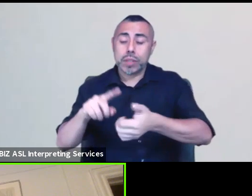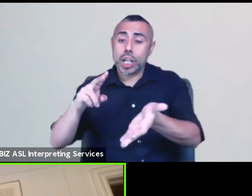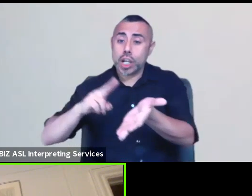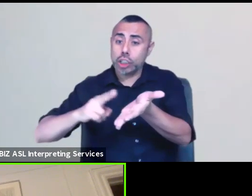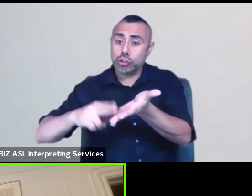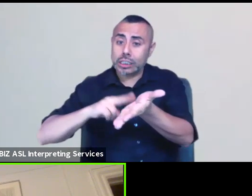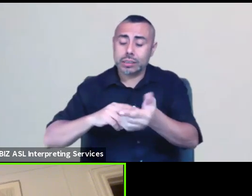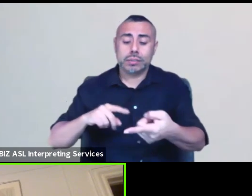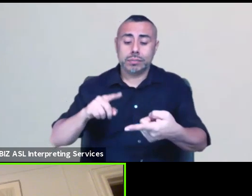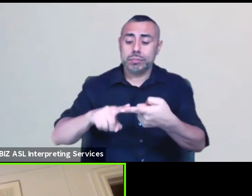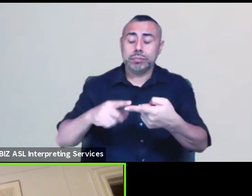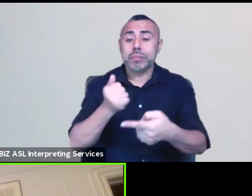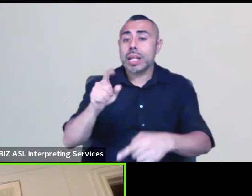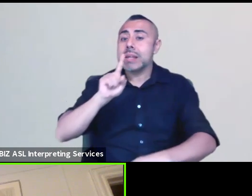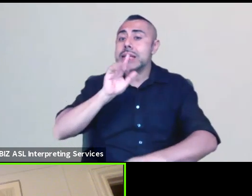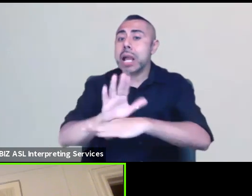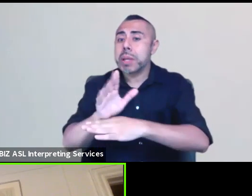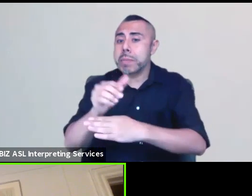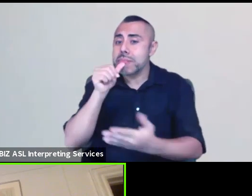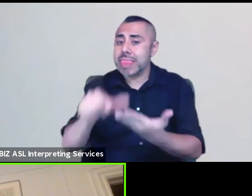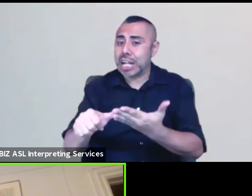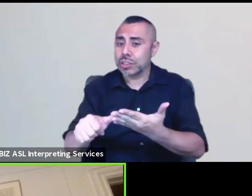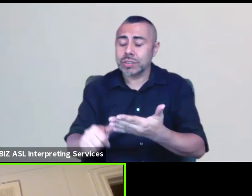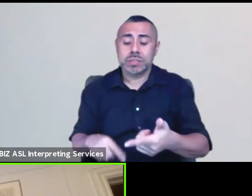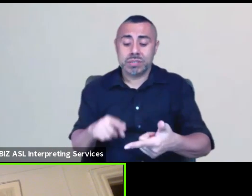stating the terms of the engagement, the dates,